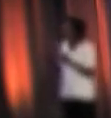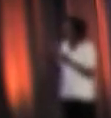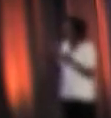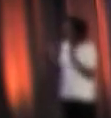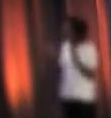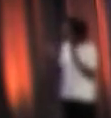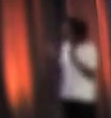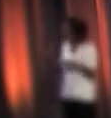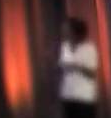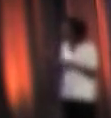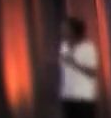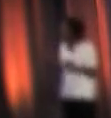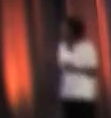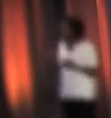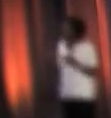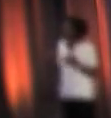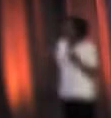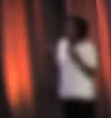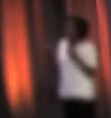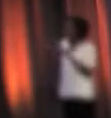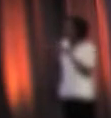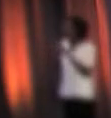and winners of a museum and culture sector still